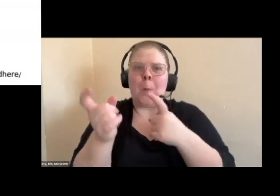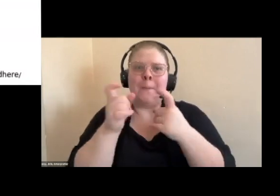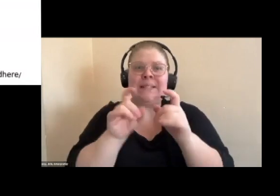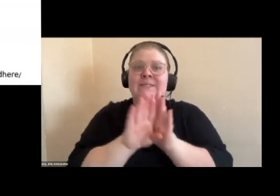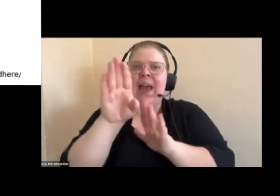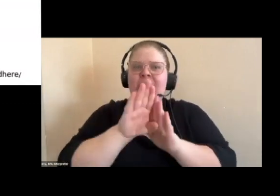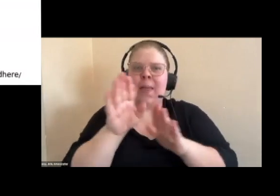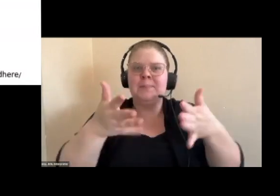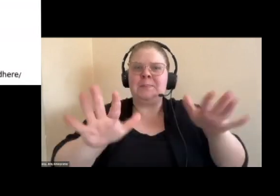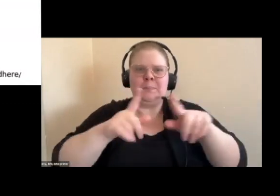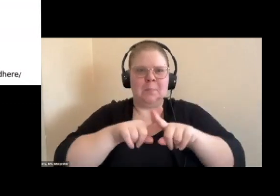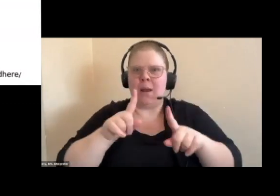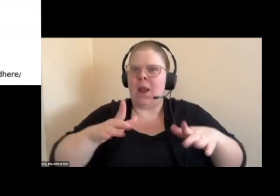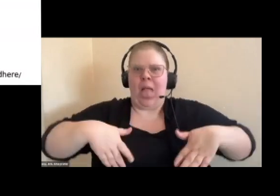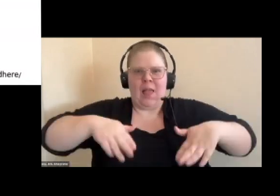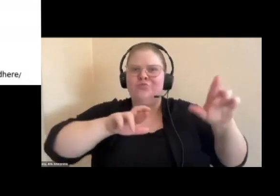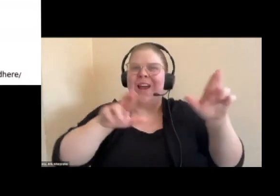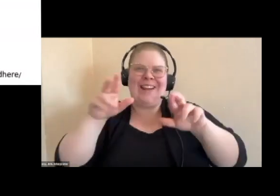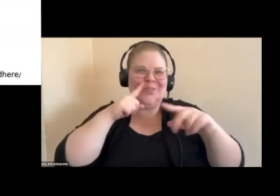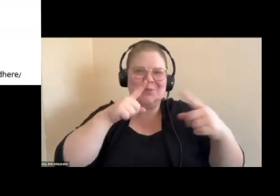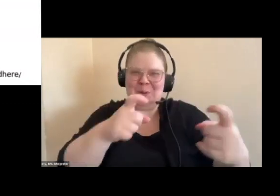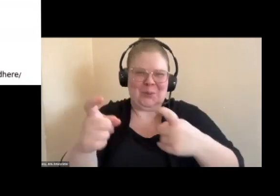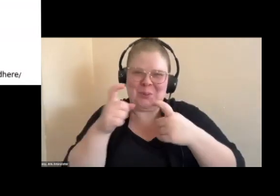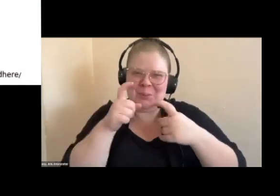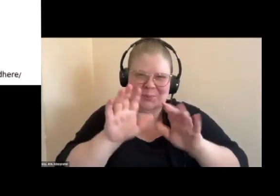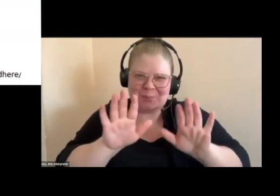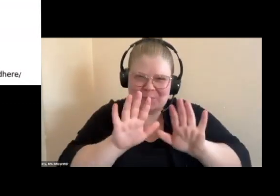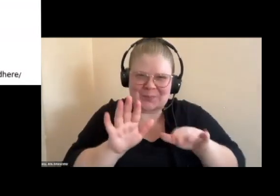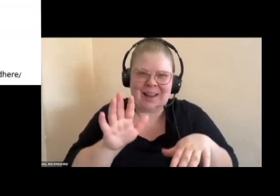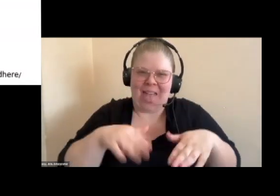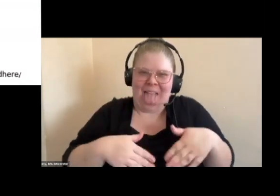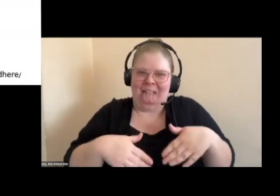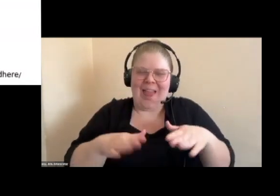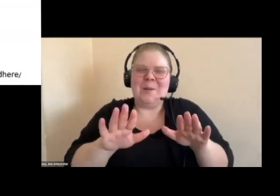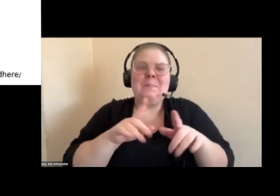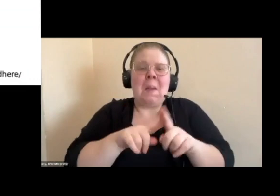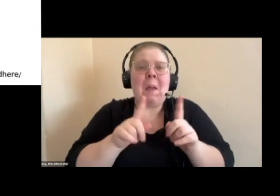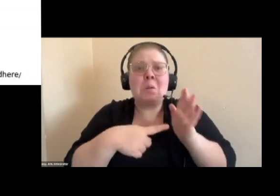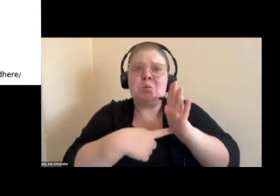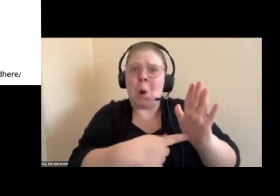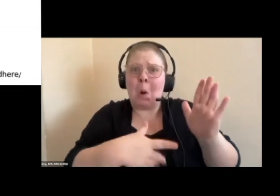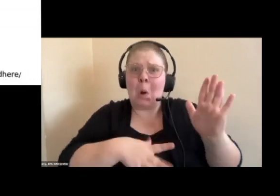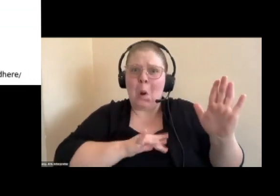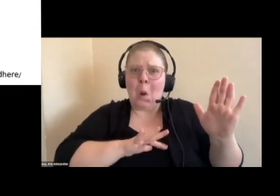share and how we can be creative in research recruitment.